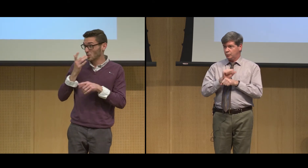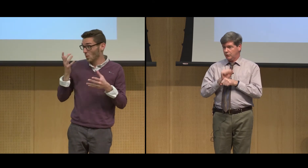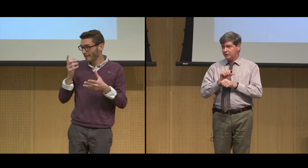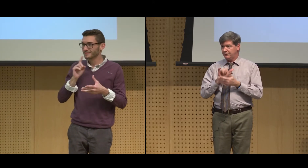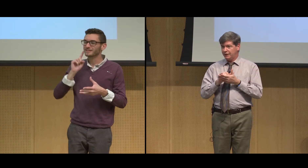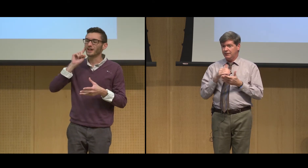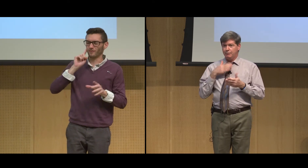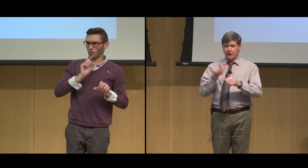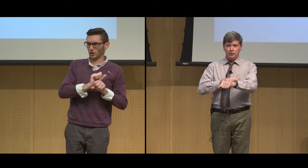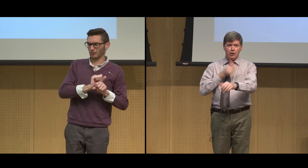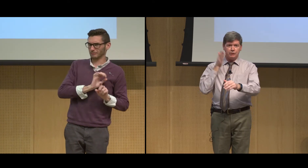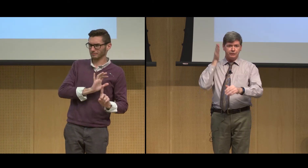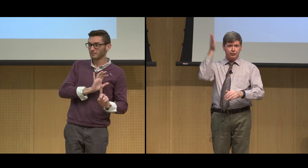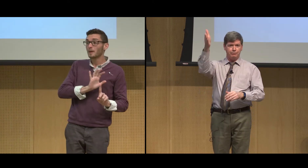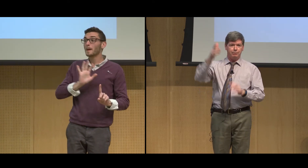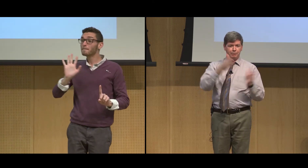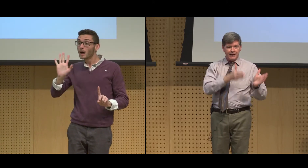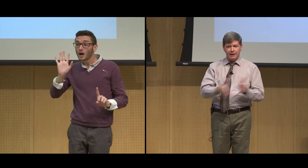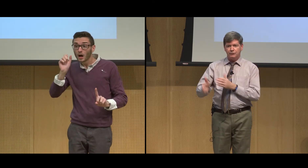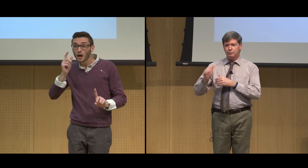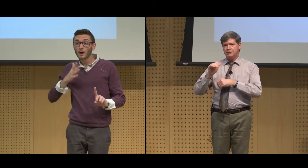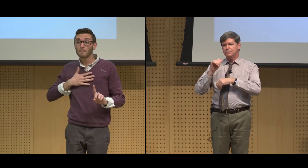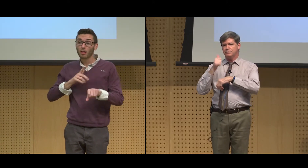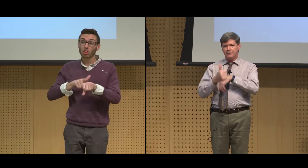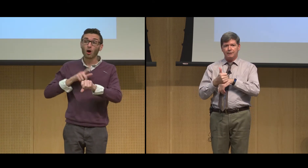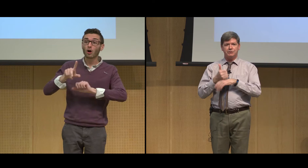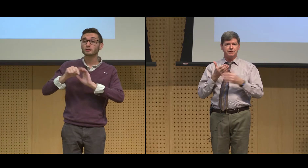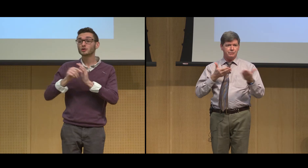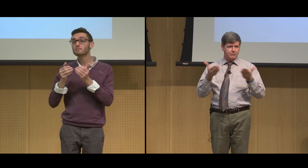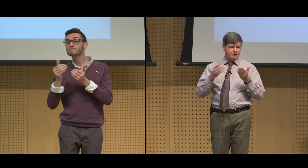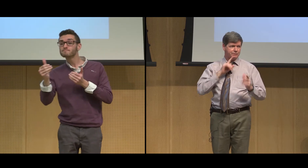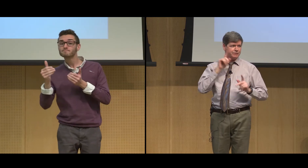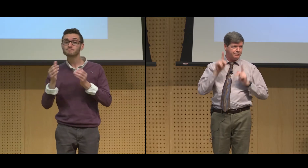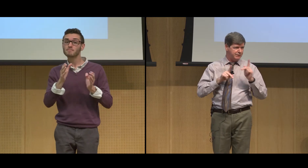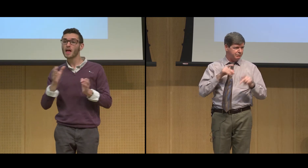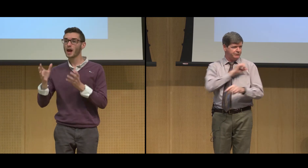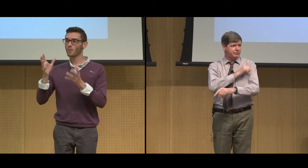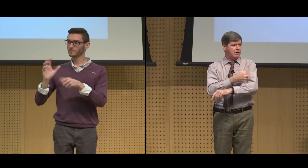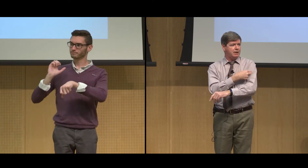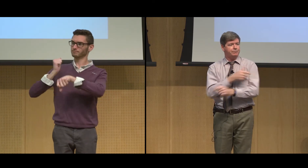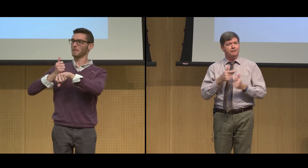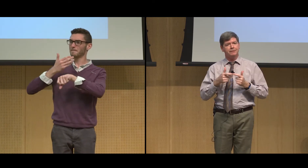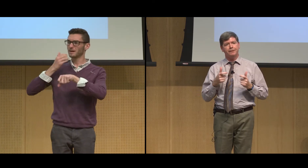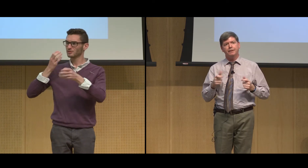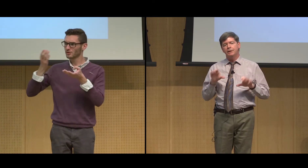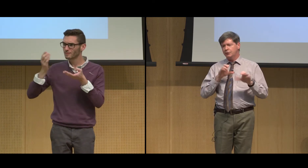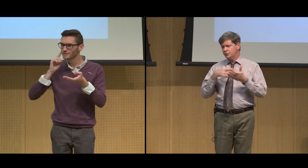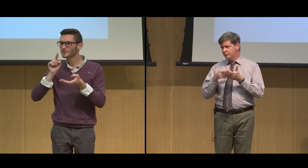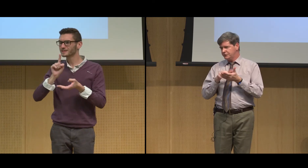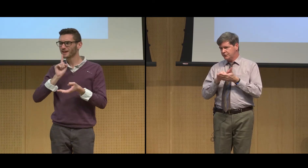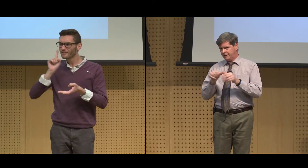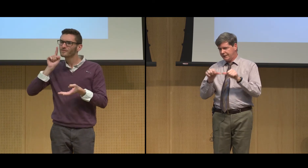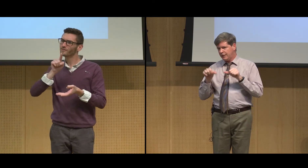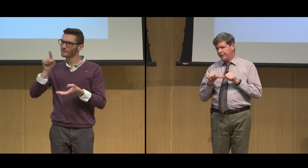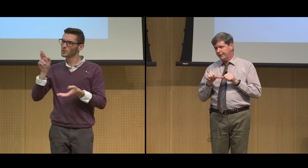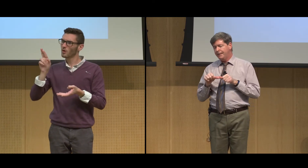and that my long-term plans would be to establish services for deaf people at Strong Hospital, et cetera, and do research in that area.